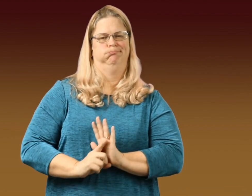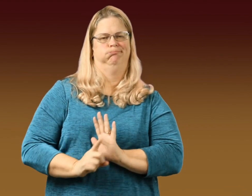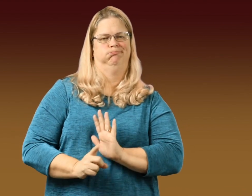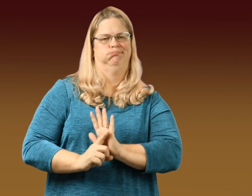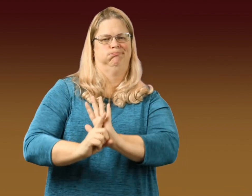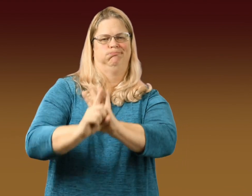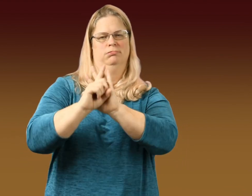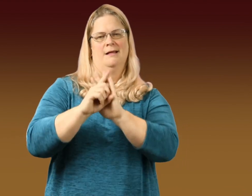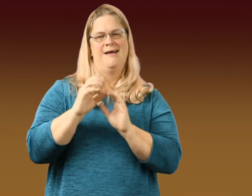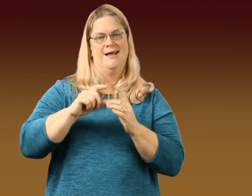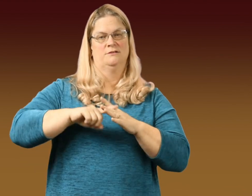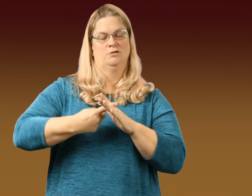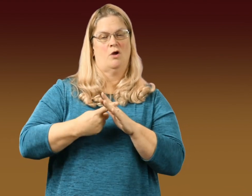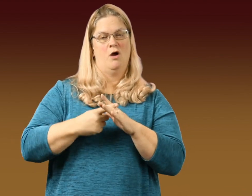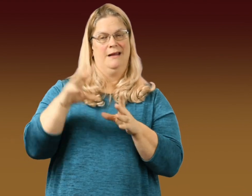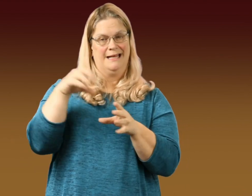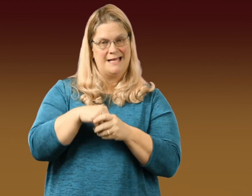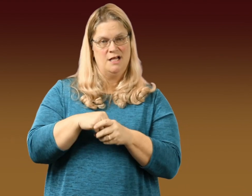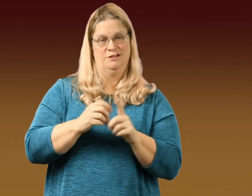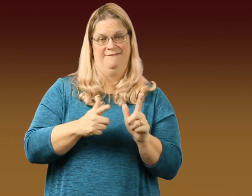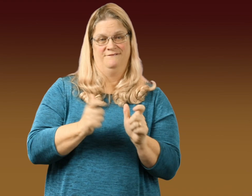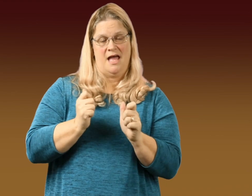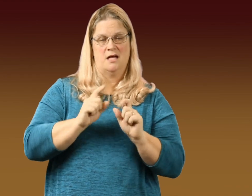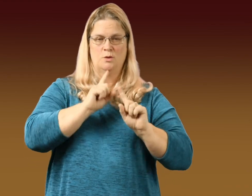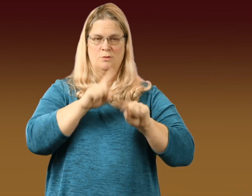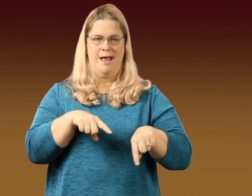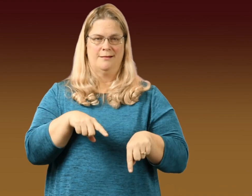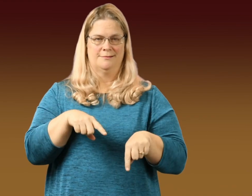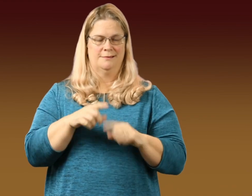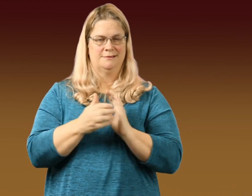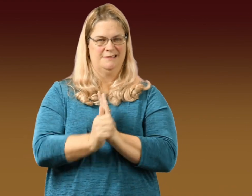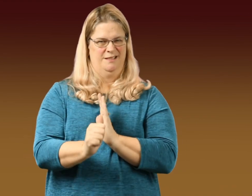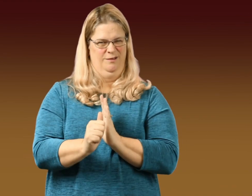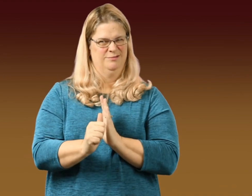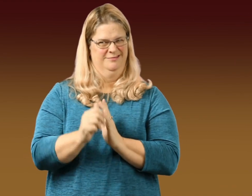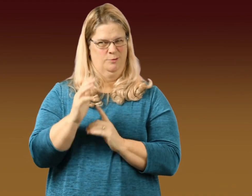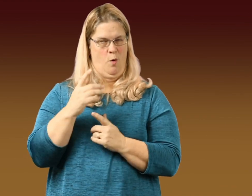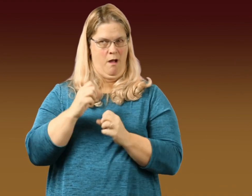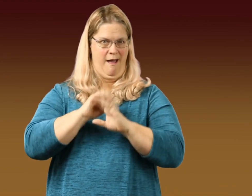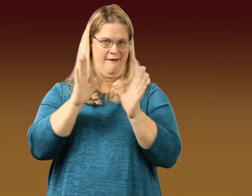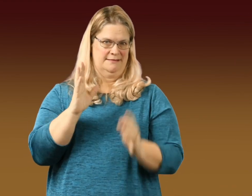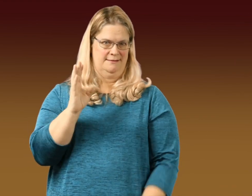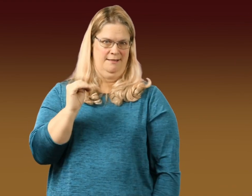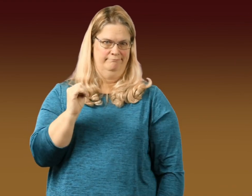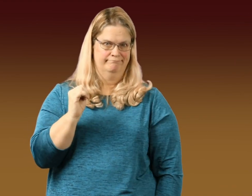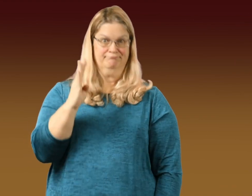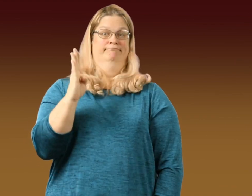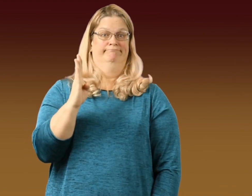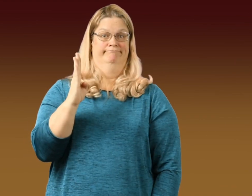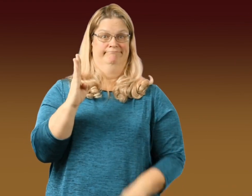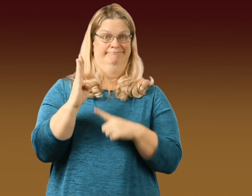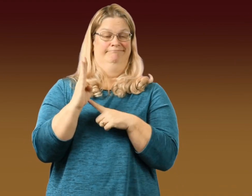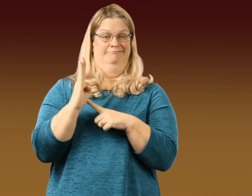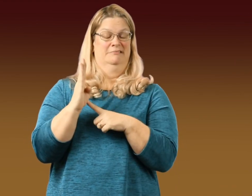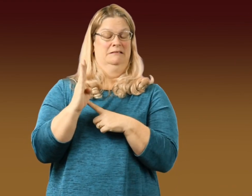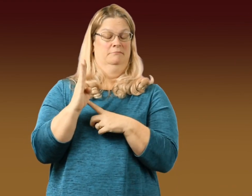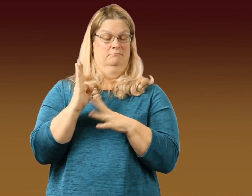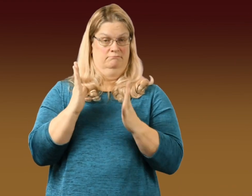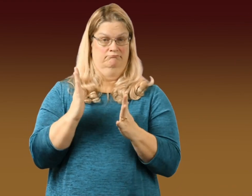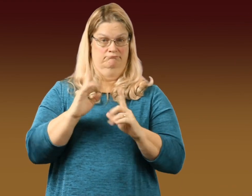That means that your alarm bells start ringing within your body, and your body quickly reacts. So obviously, it flips its lid.